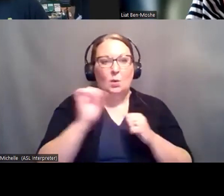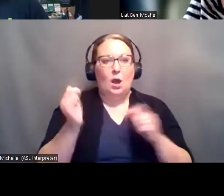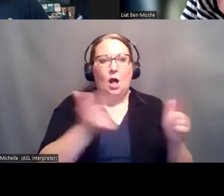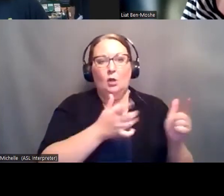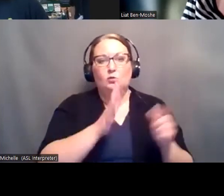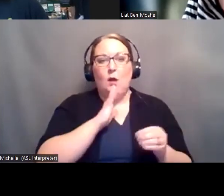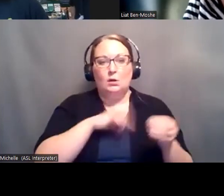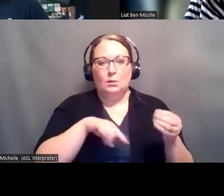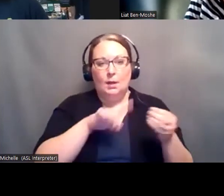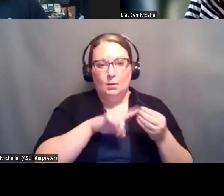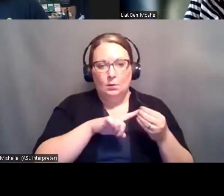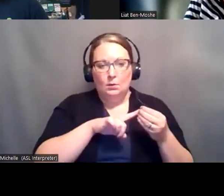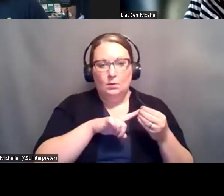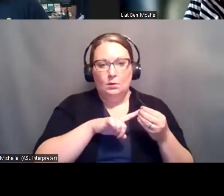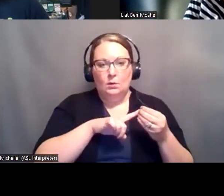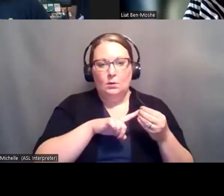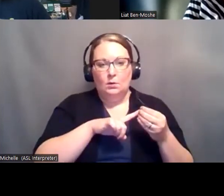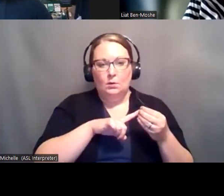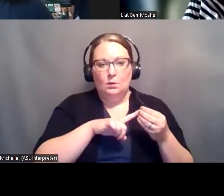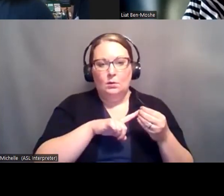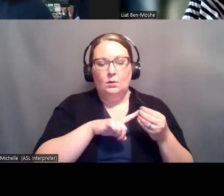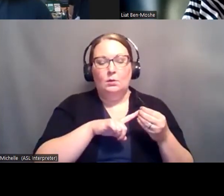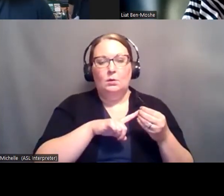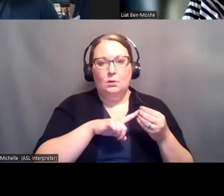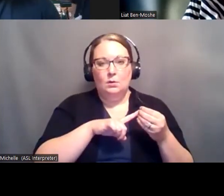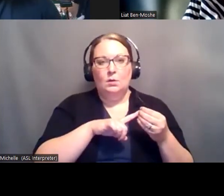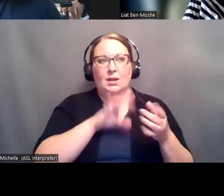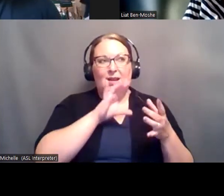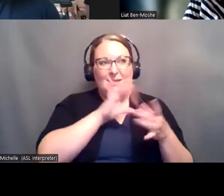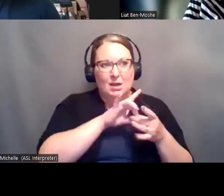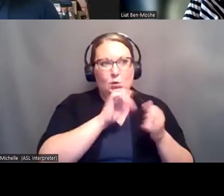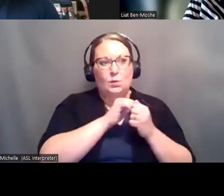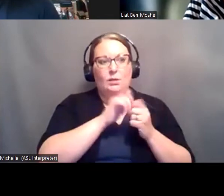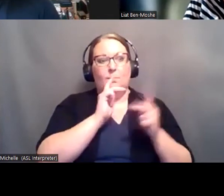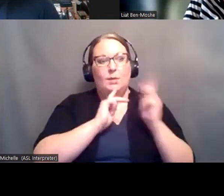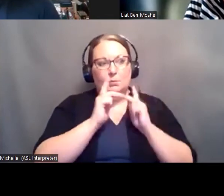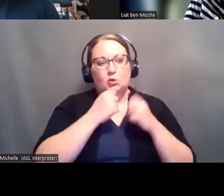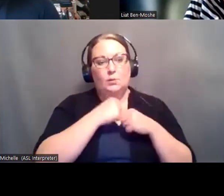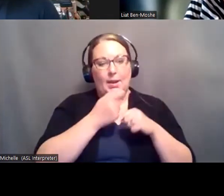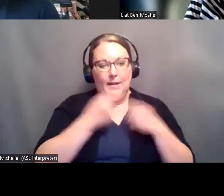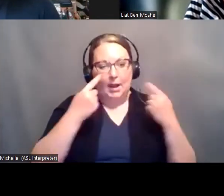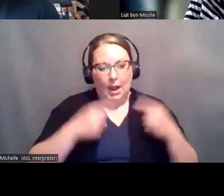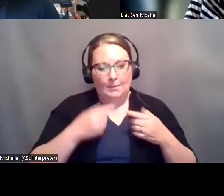about in terms of when they connect with people to make that happen over longer scales of time.